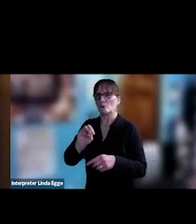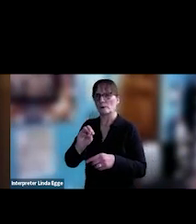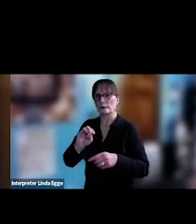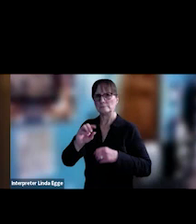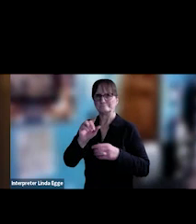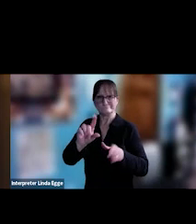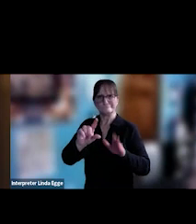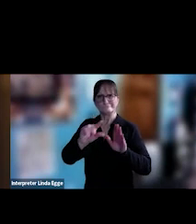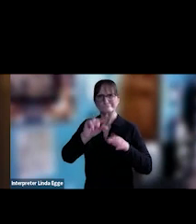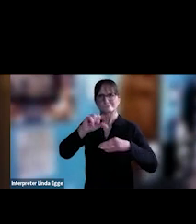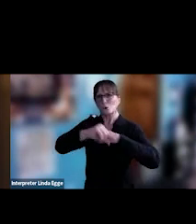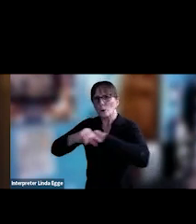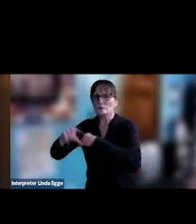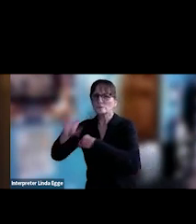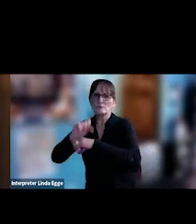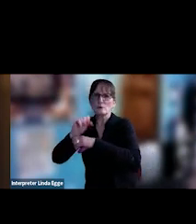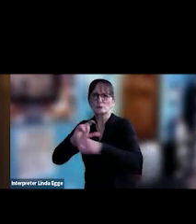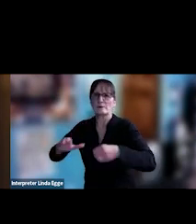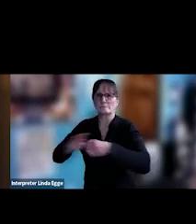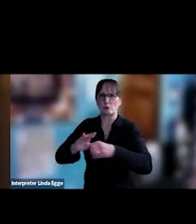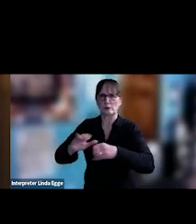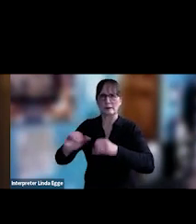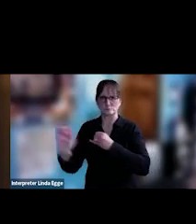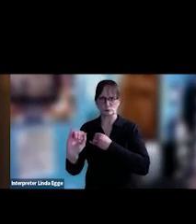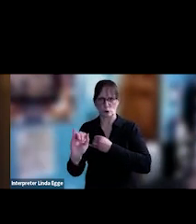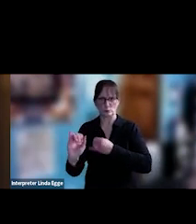to be fully insured for retirement benefits,